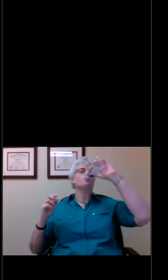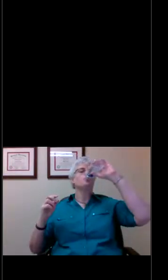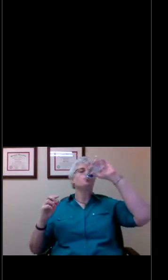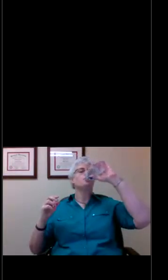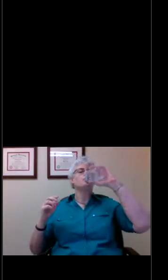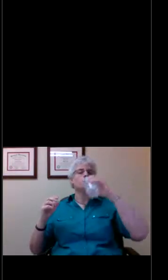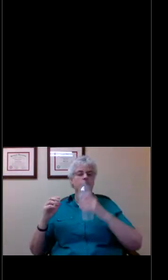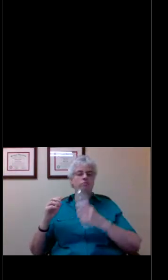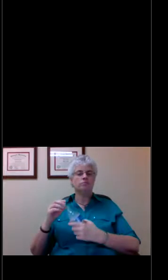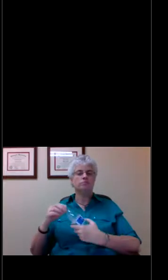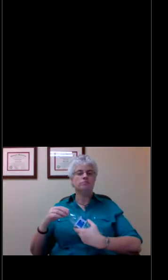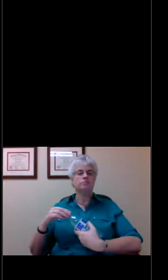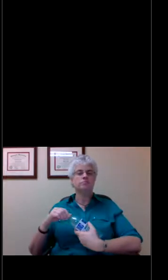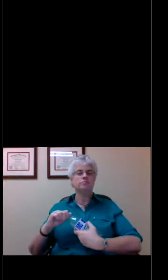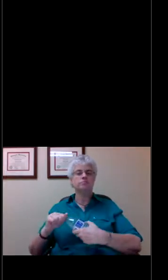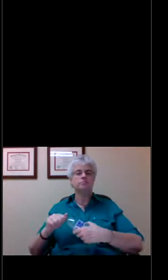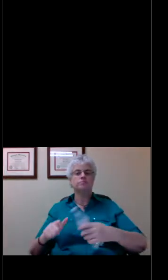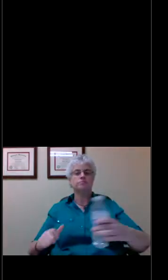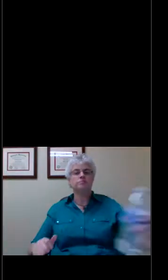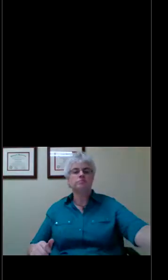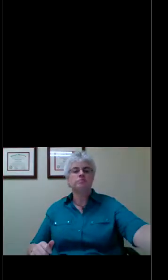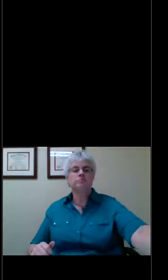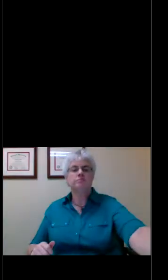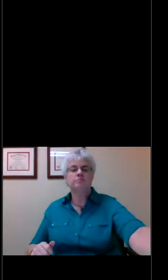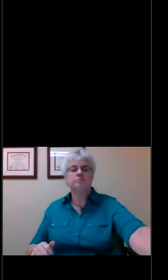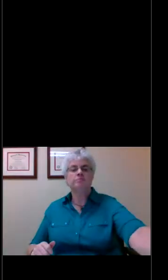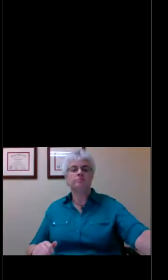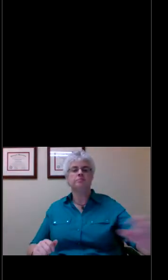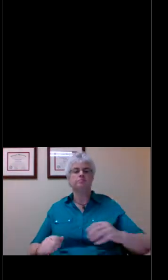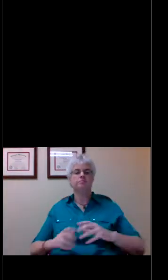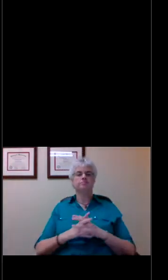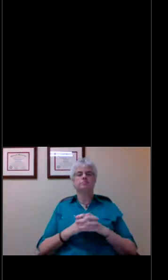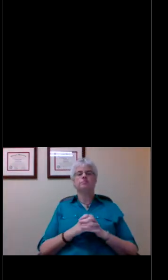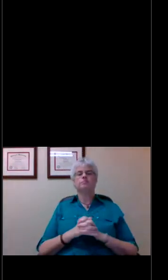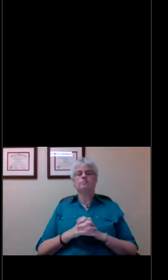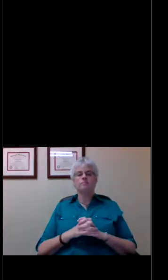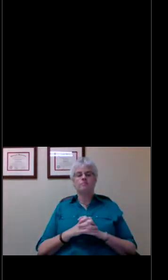non-signers." 15% selected the second option "a person who cannot hear any